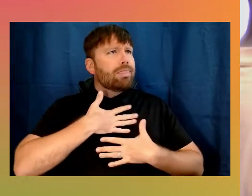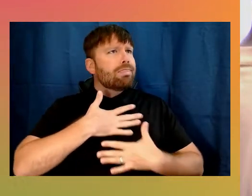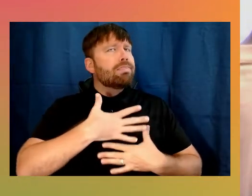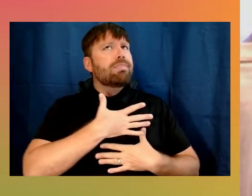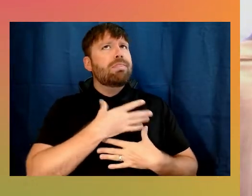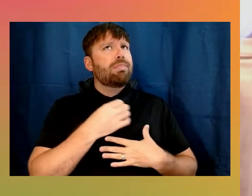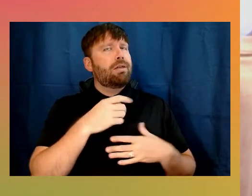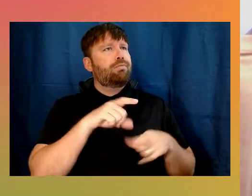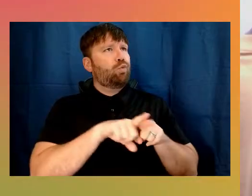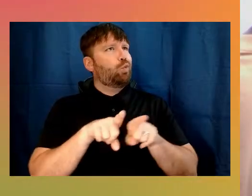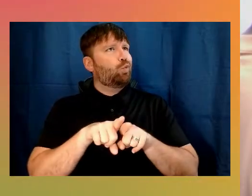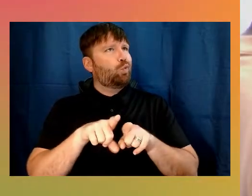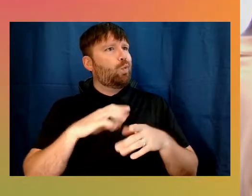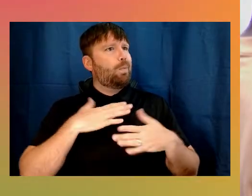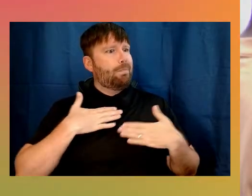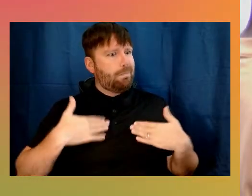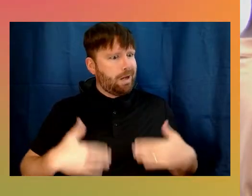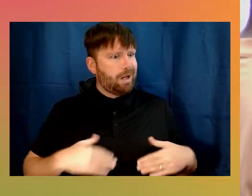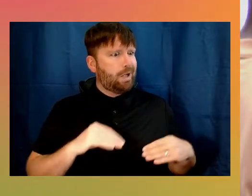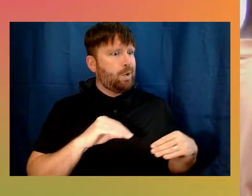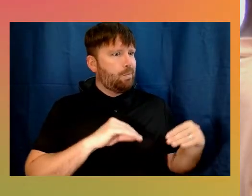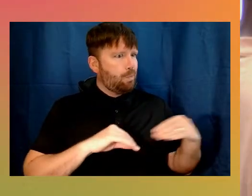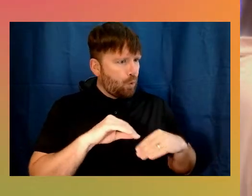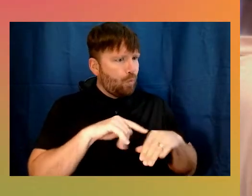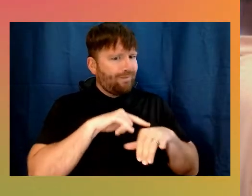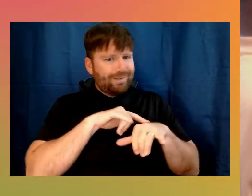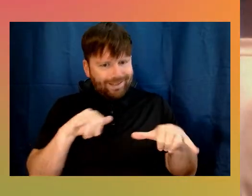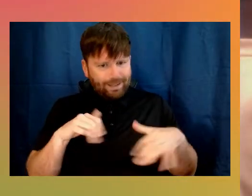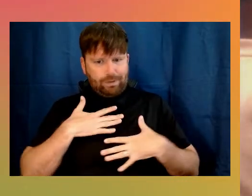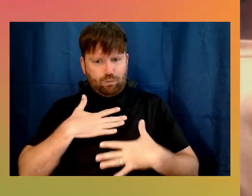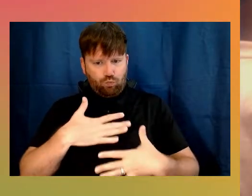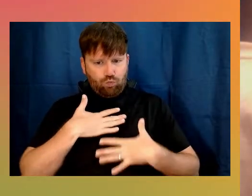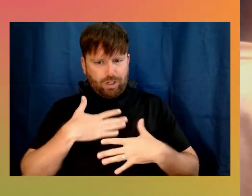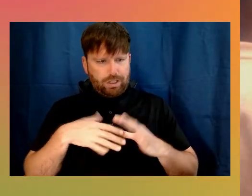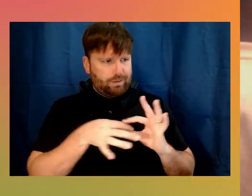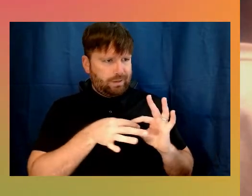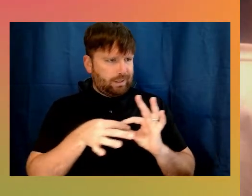TRIED TO BRING THAT TO MY CLASSES AS WELL. BIG EMPHASIS ON THE BREATH, AND BIG EMPHASIS ON MOVING THE BODY